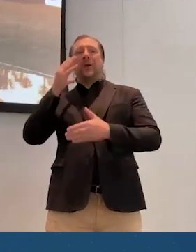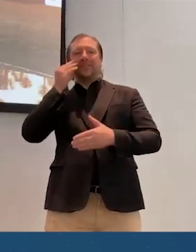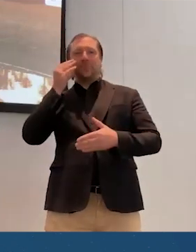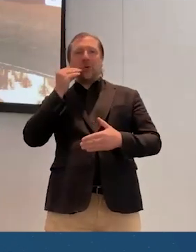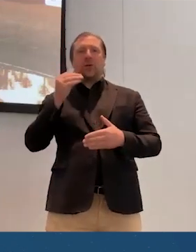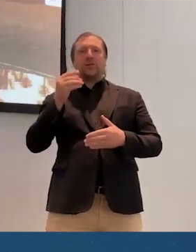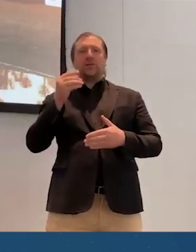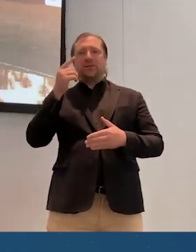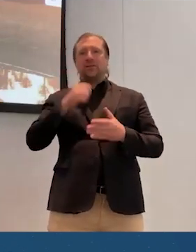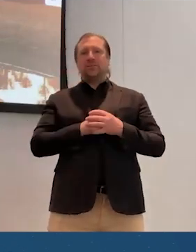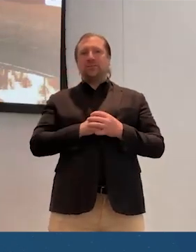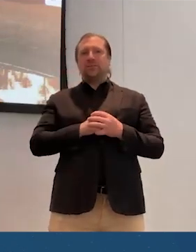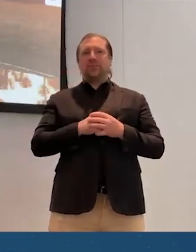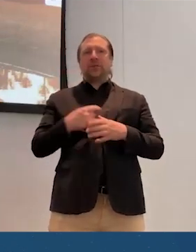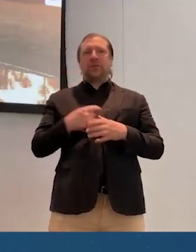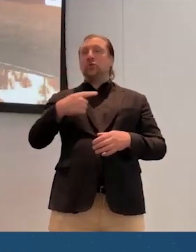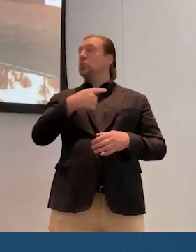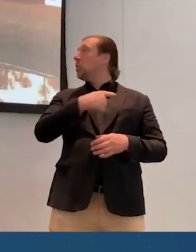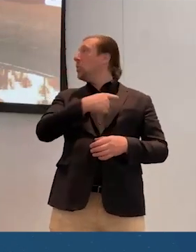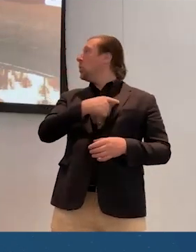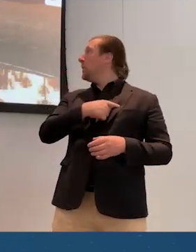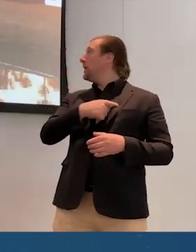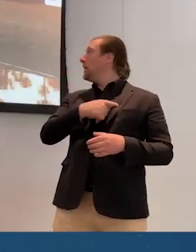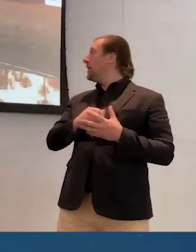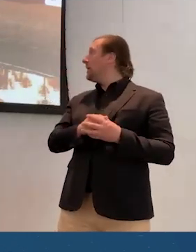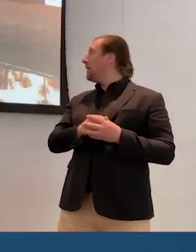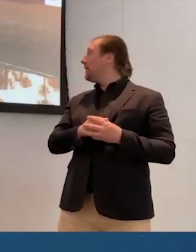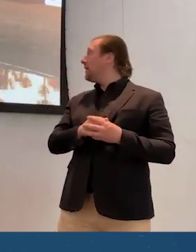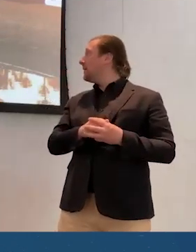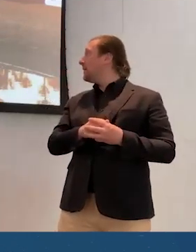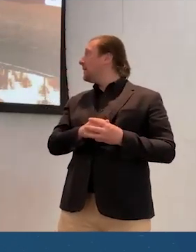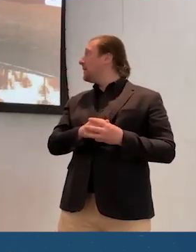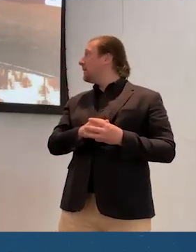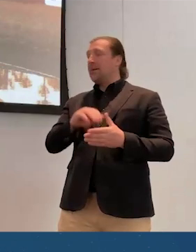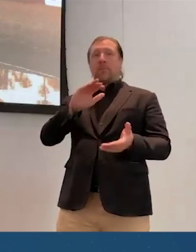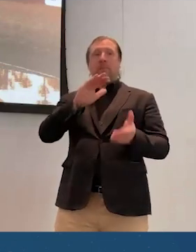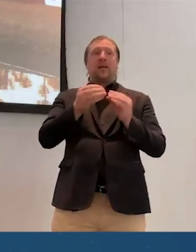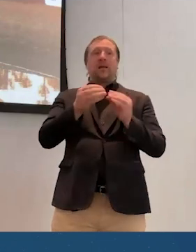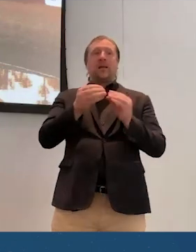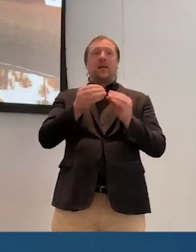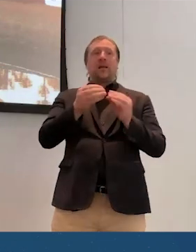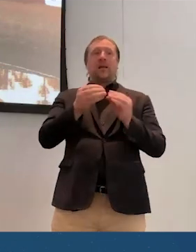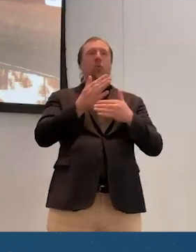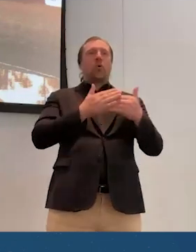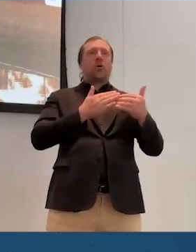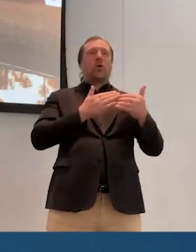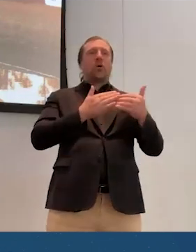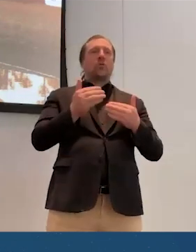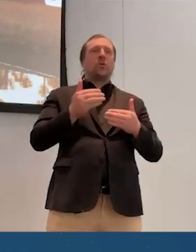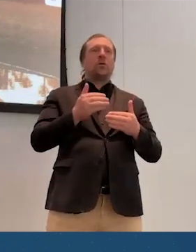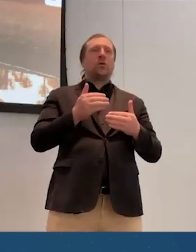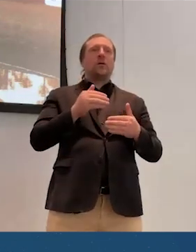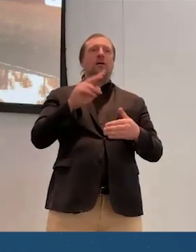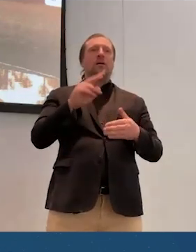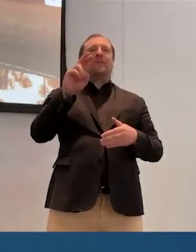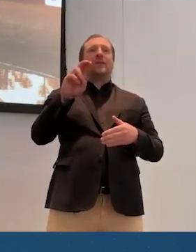So VR becomes more like a tool, more than just say--